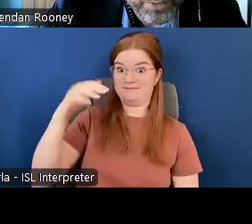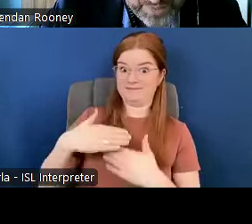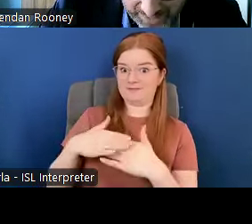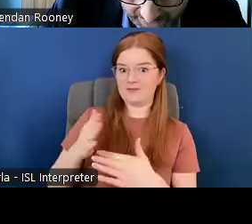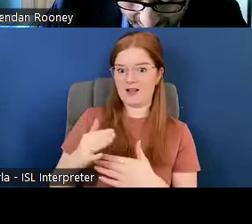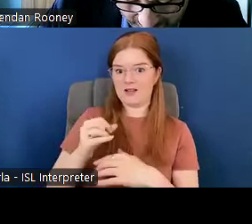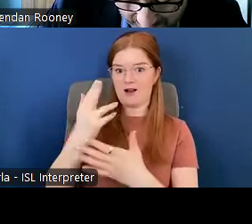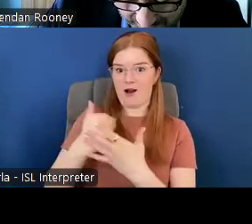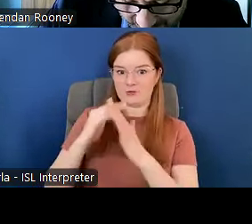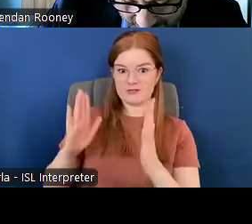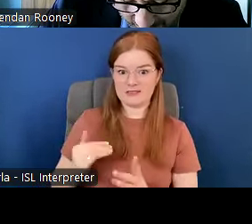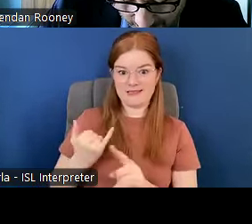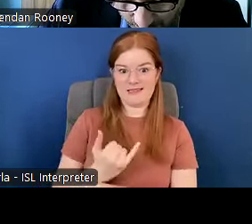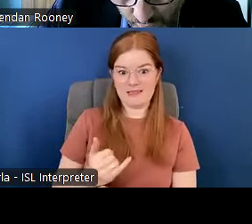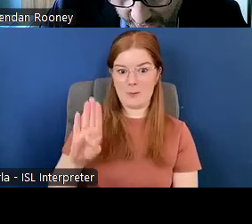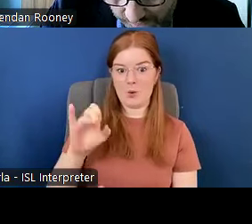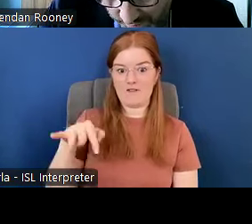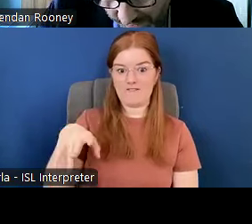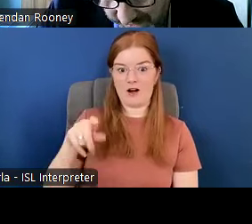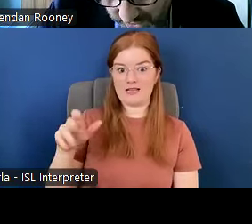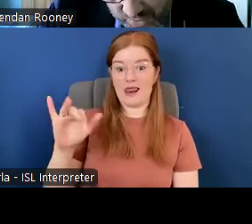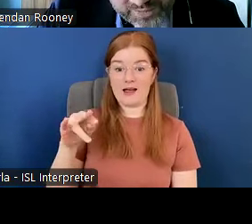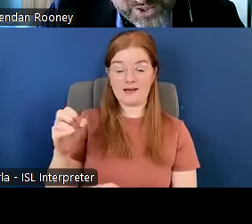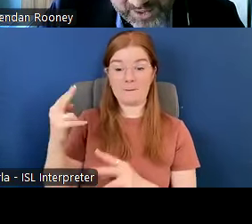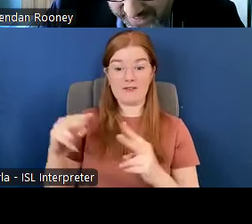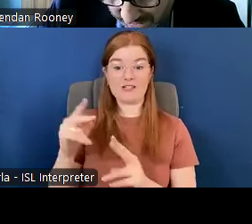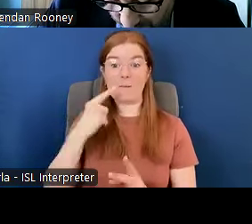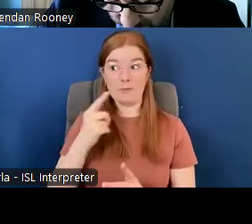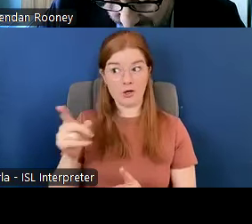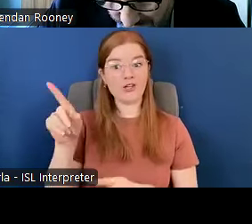Boulevard Land in Paris, but was won over by what he called Jellet and Hone's